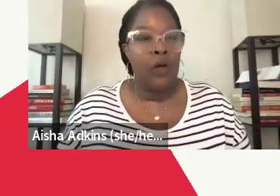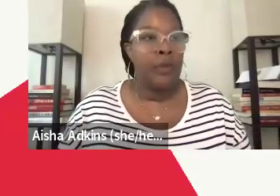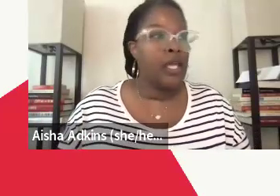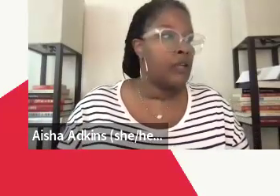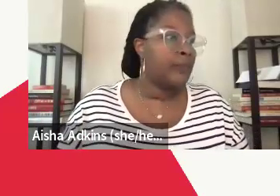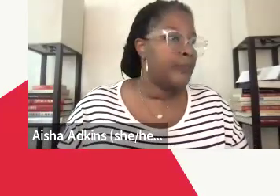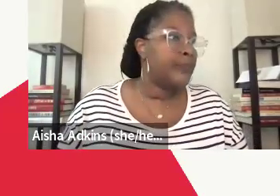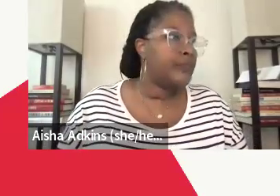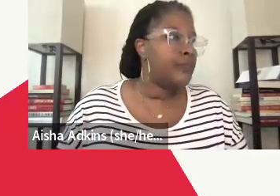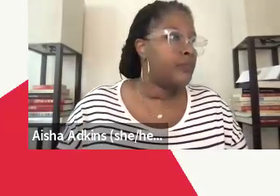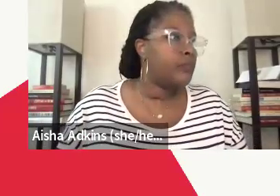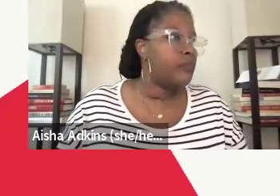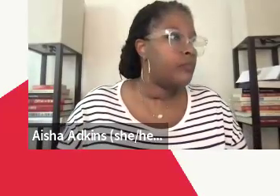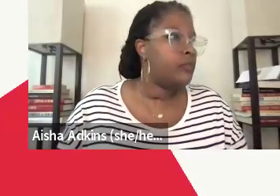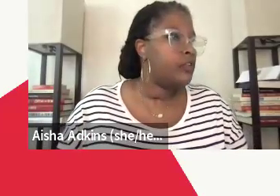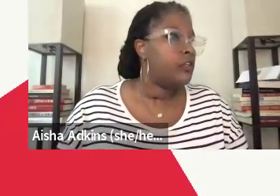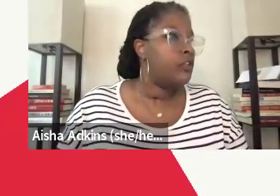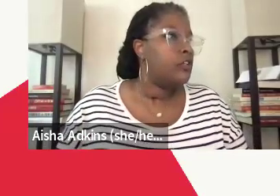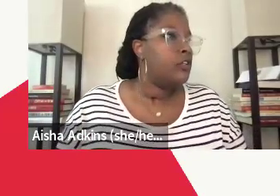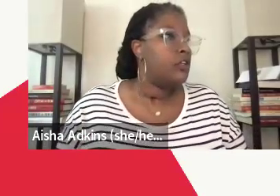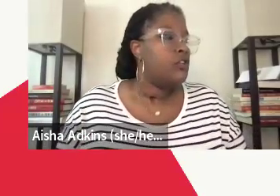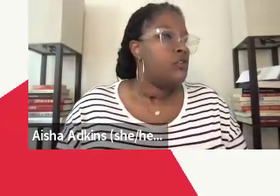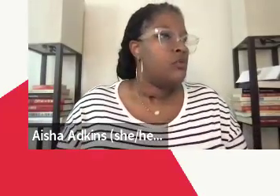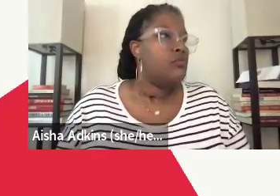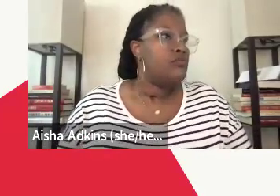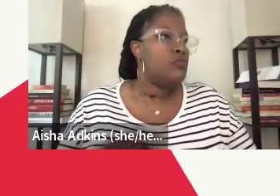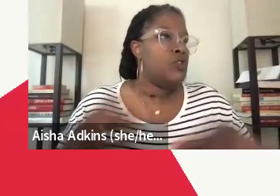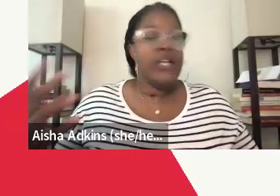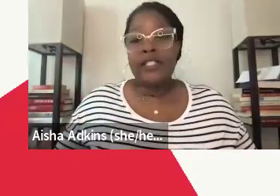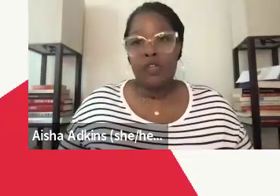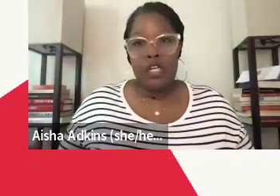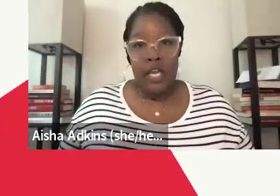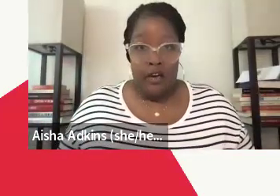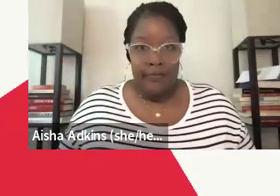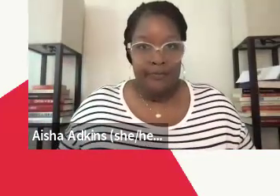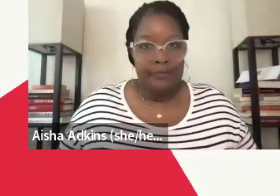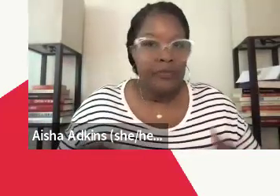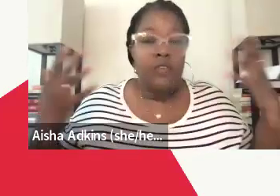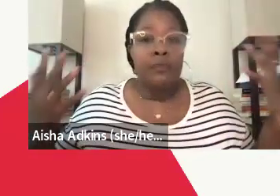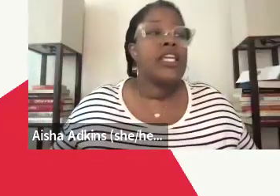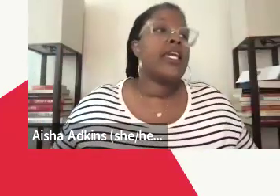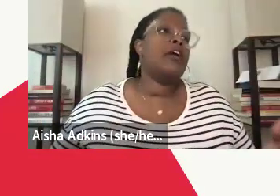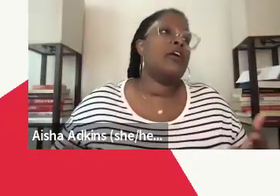well-being. So what is Community Care? Community Care